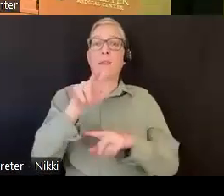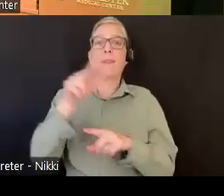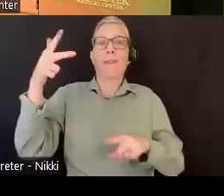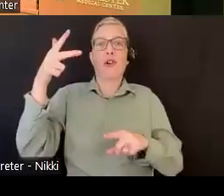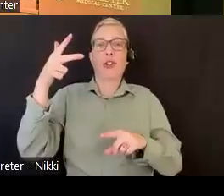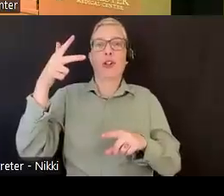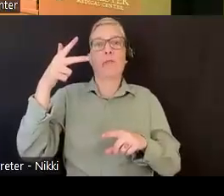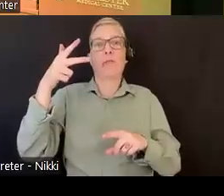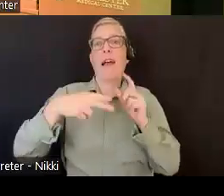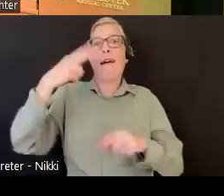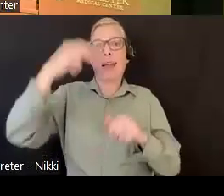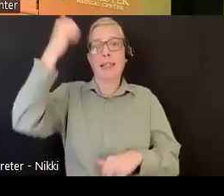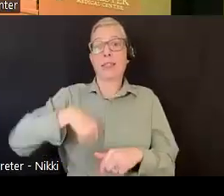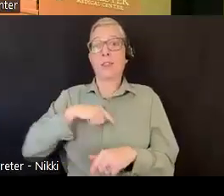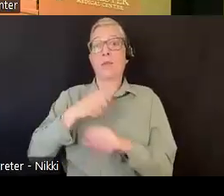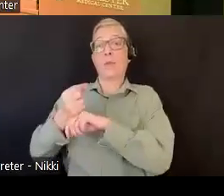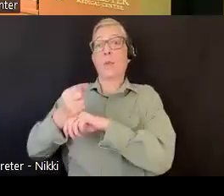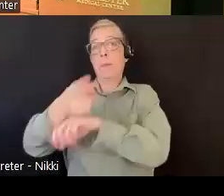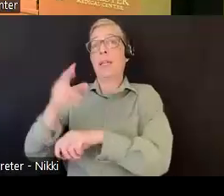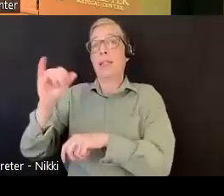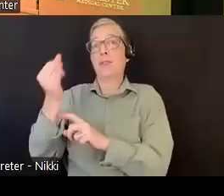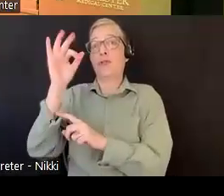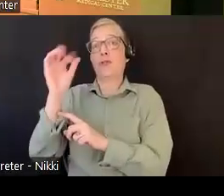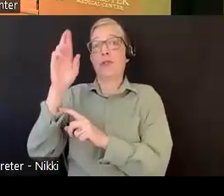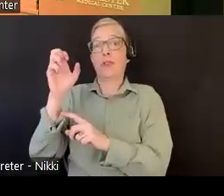county Jefferson County which is Birmingham and people are like what the heck is that all about?